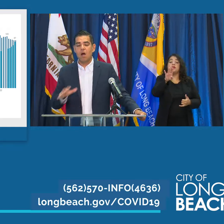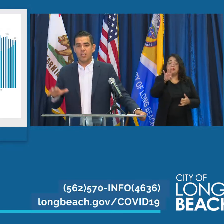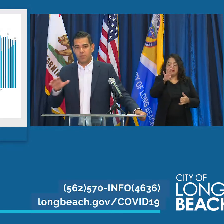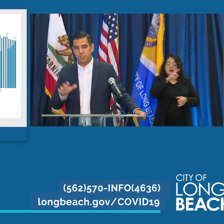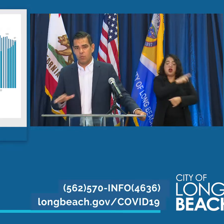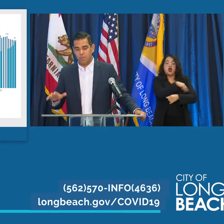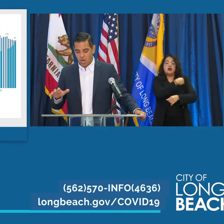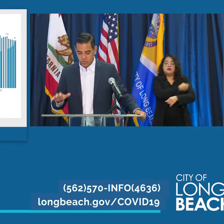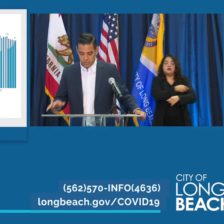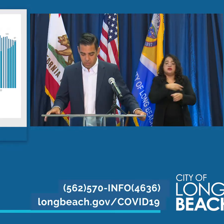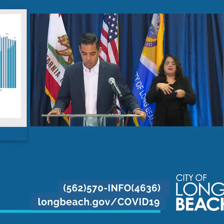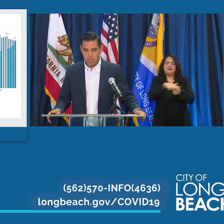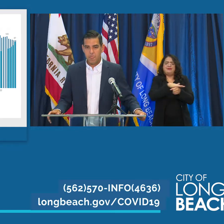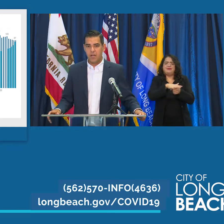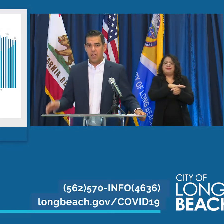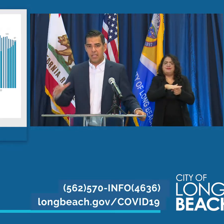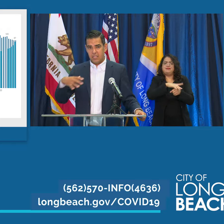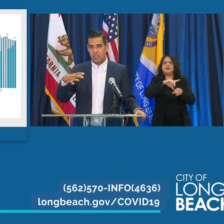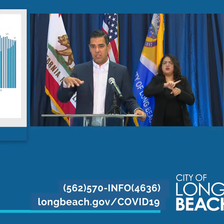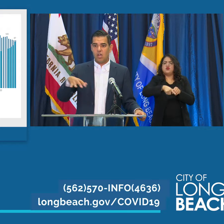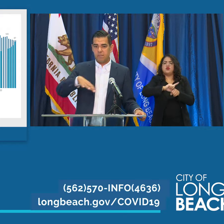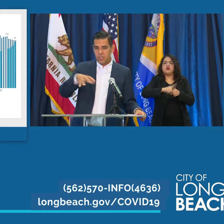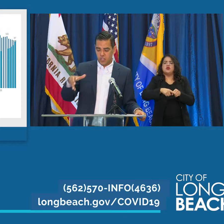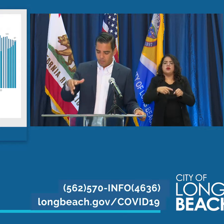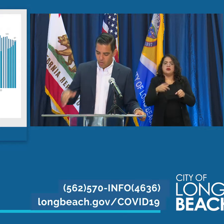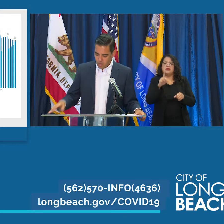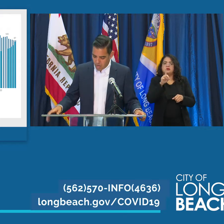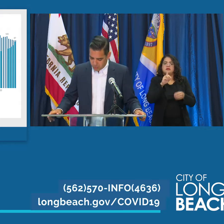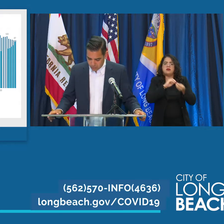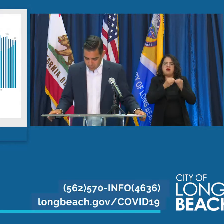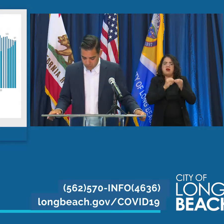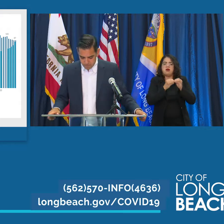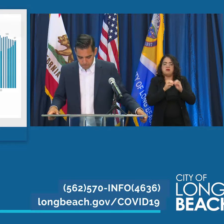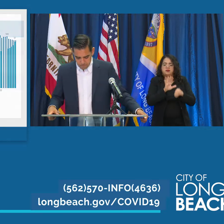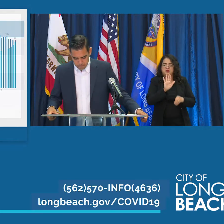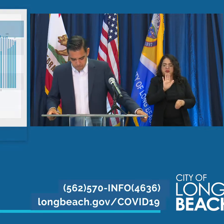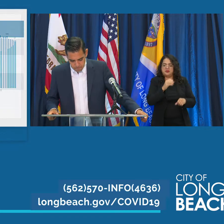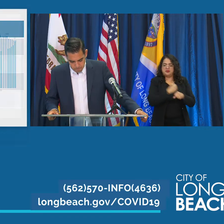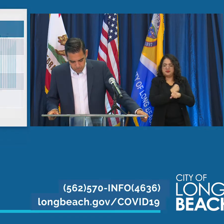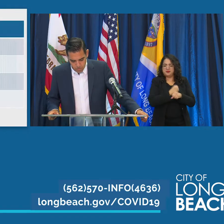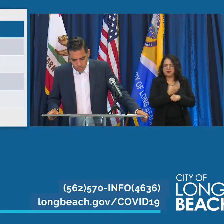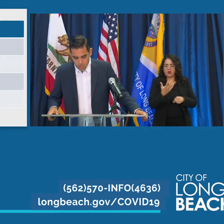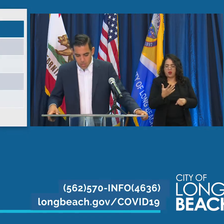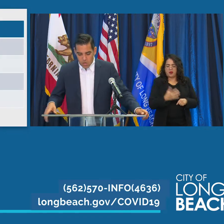hospitals that we monitor here in Long Beach, and our partner hospitals.